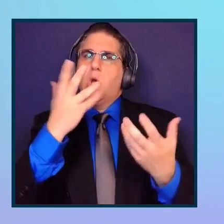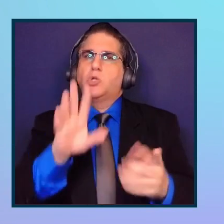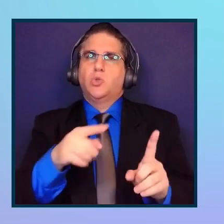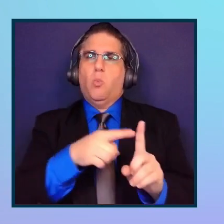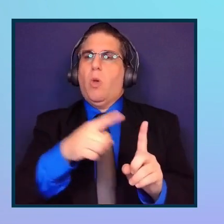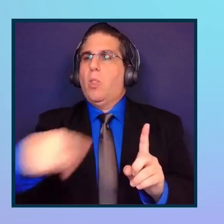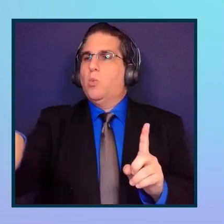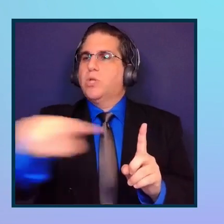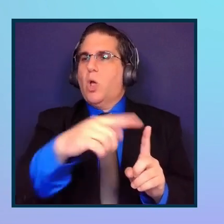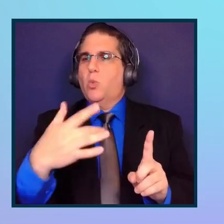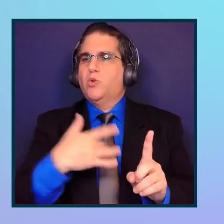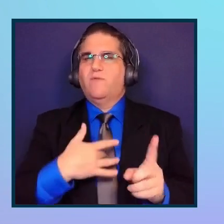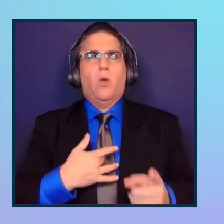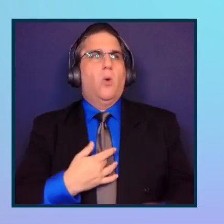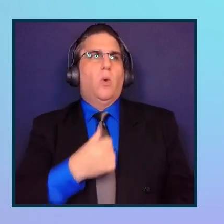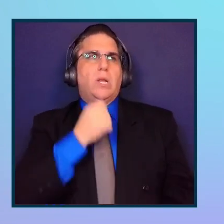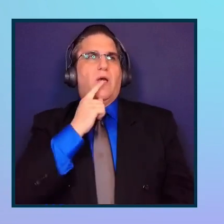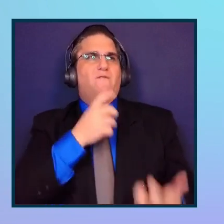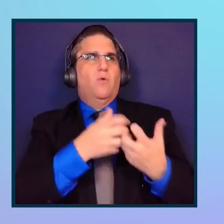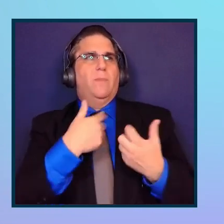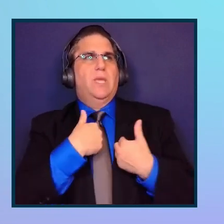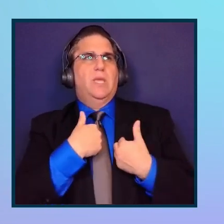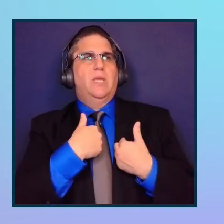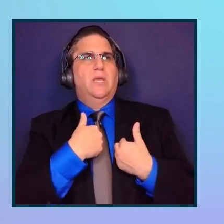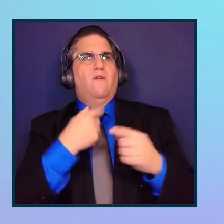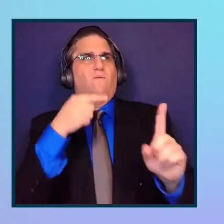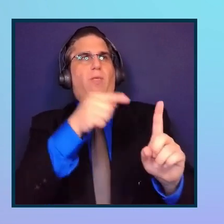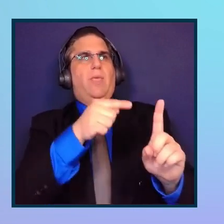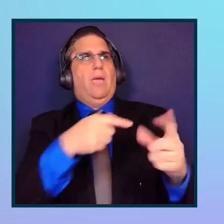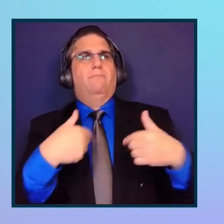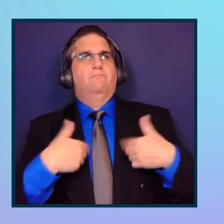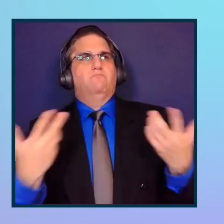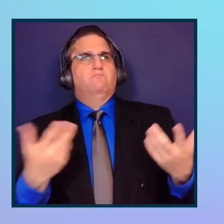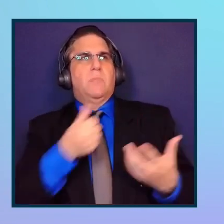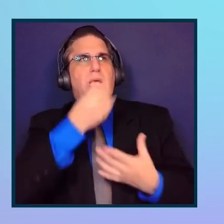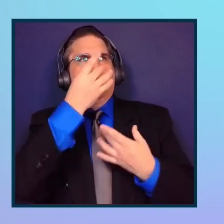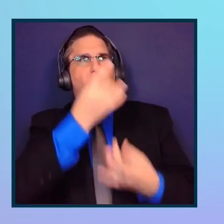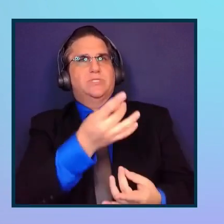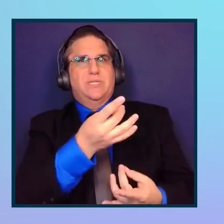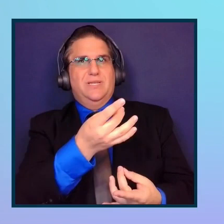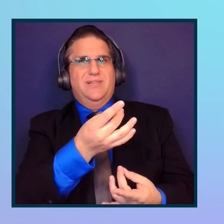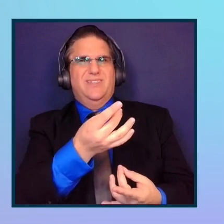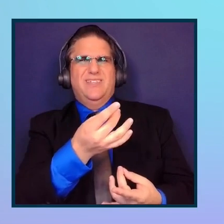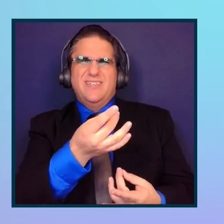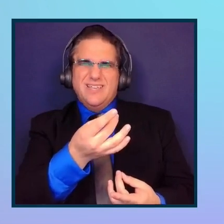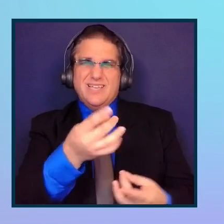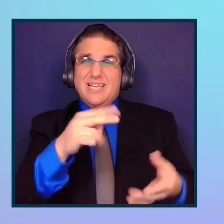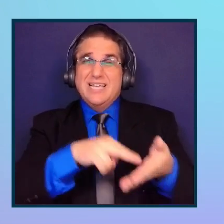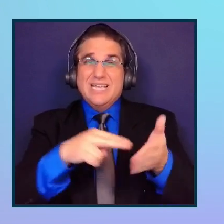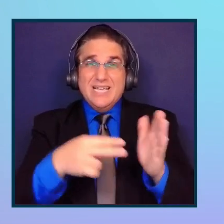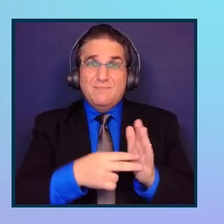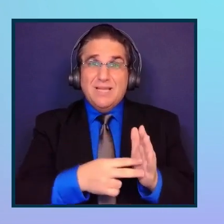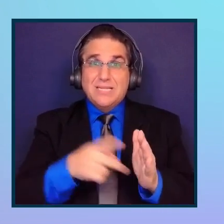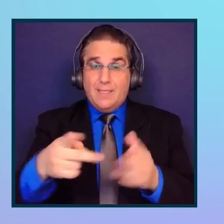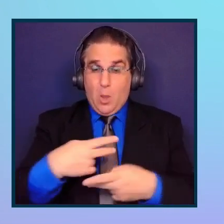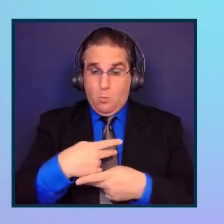And what this has actually led to is products are increasingly becoming made inaccesible to disabled people through this process.